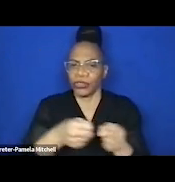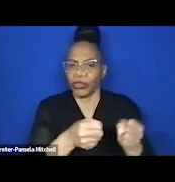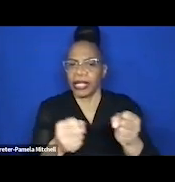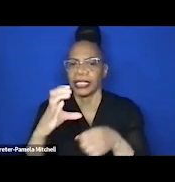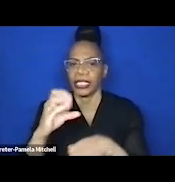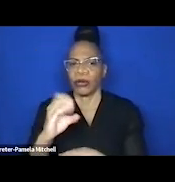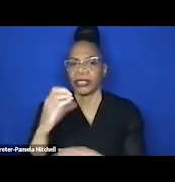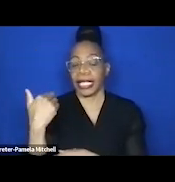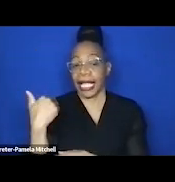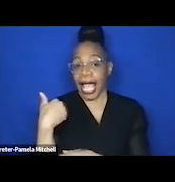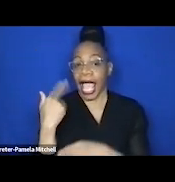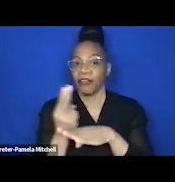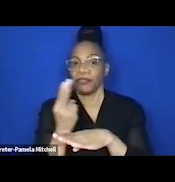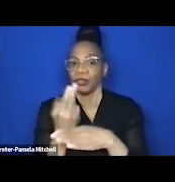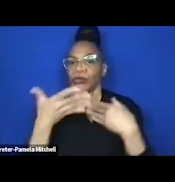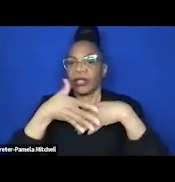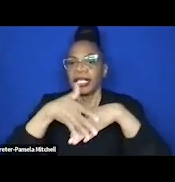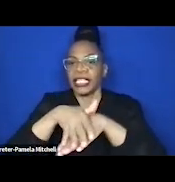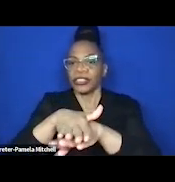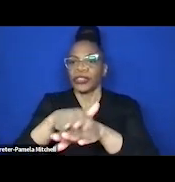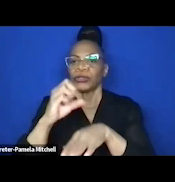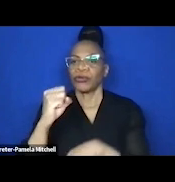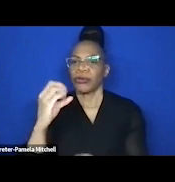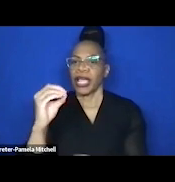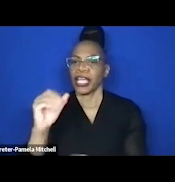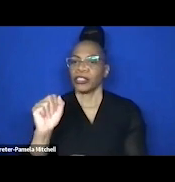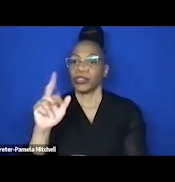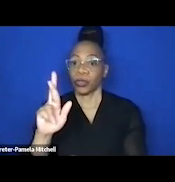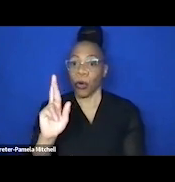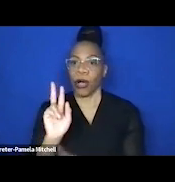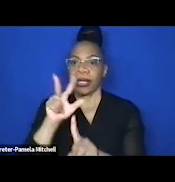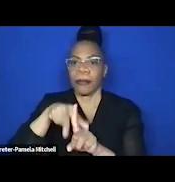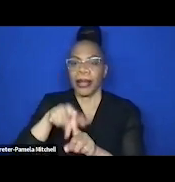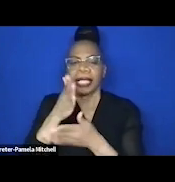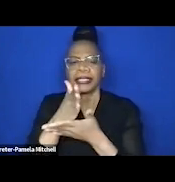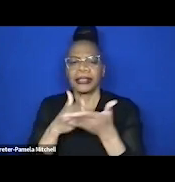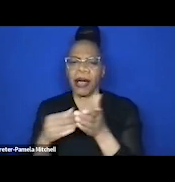to integrate SOAR and apply some of their strategies to put into practice within your own state